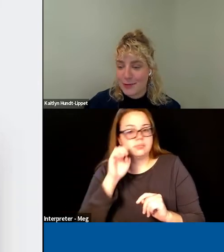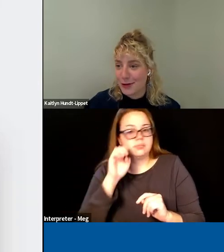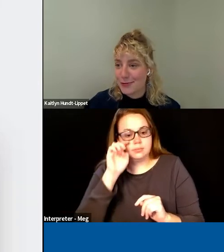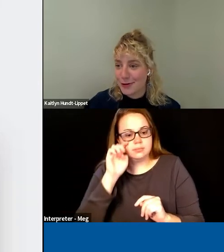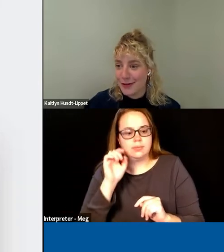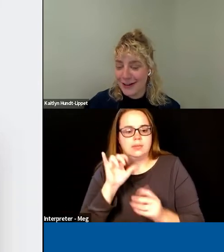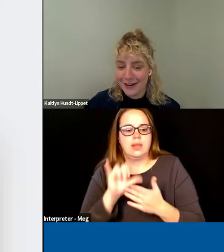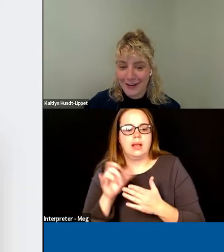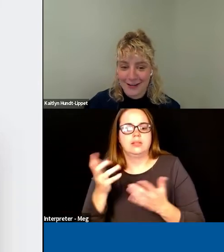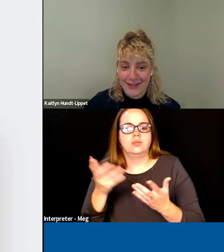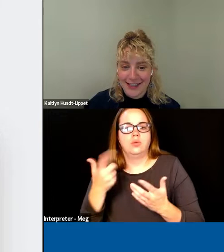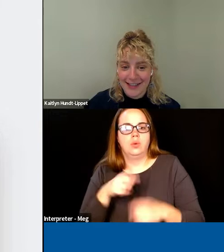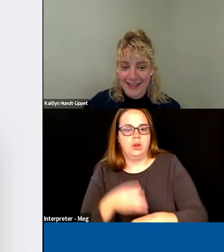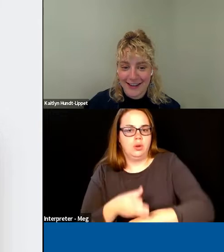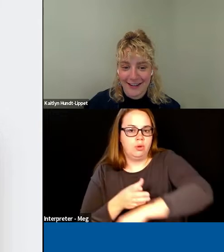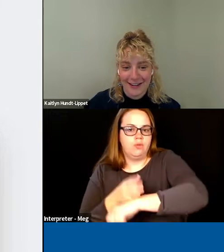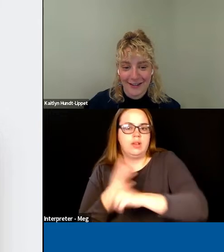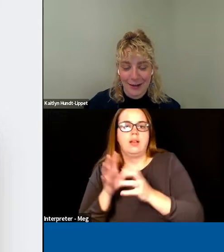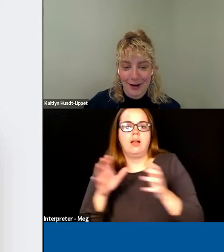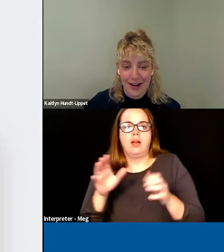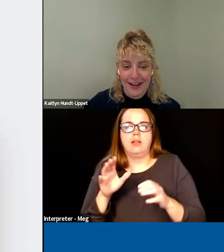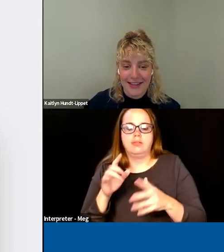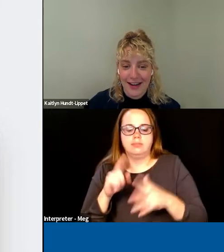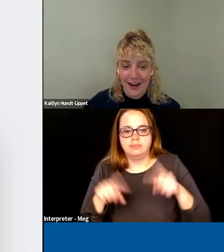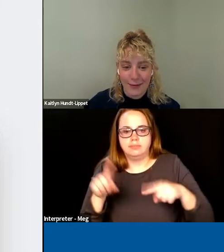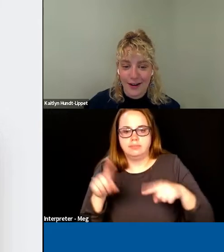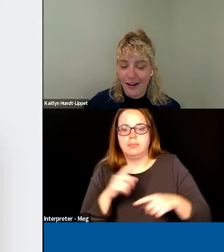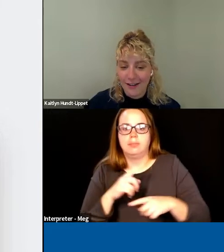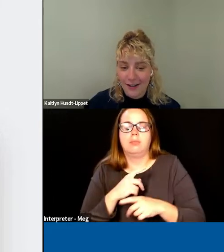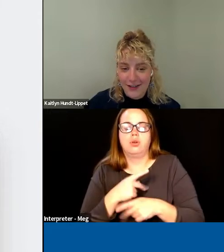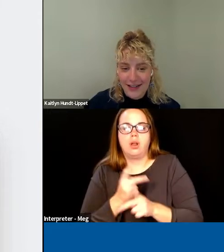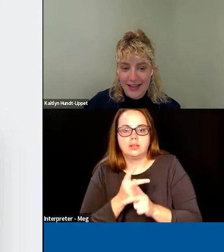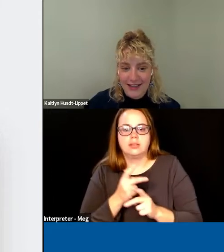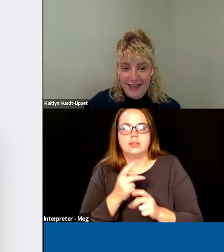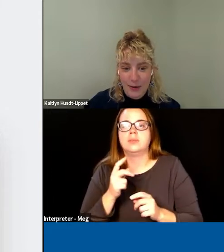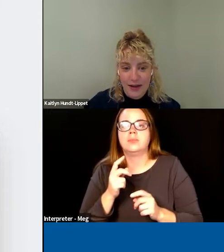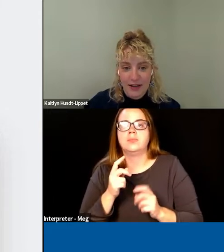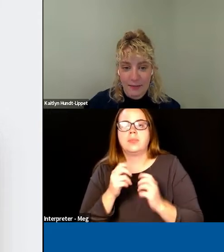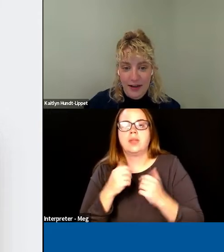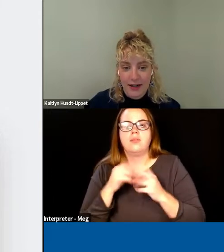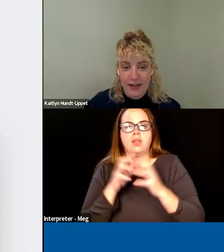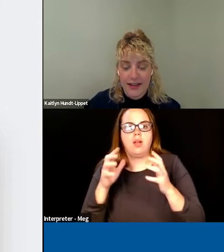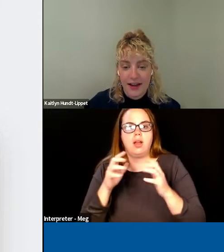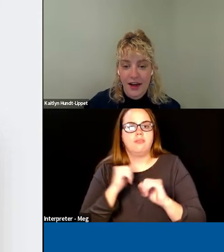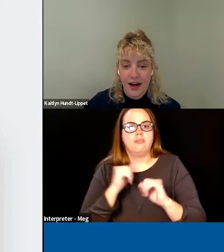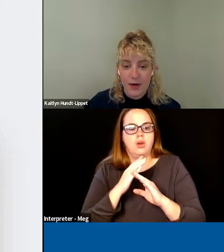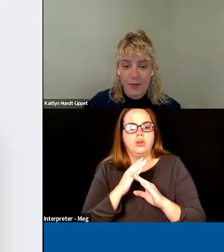as we're improving a lot of sites and a lot of products, there are a lot of existing barriers.